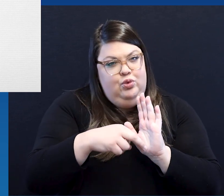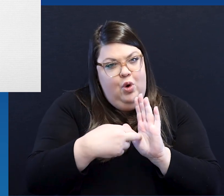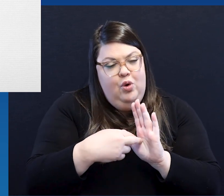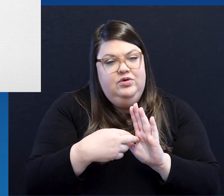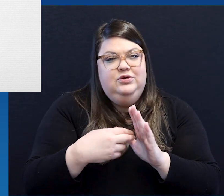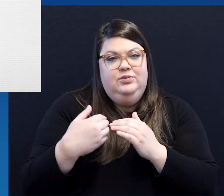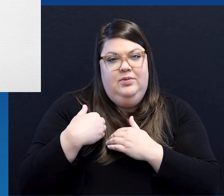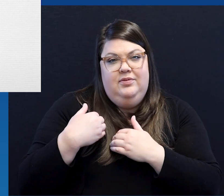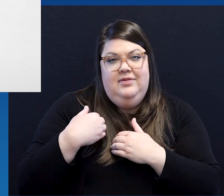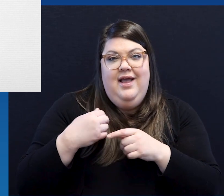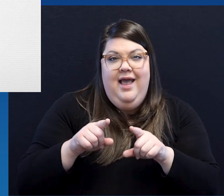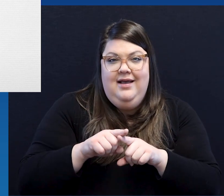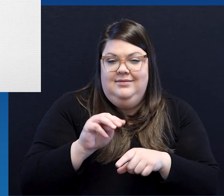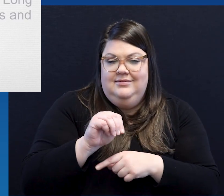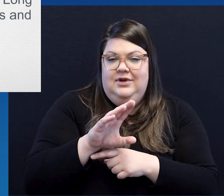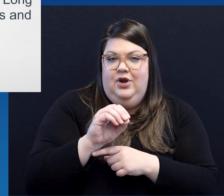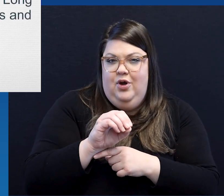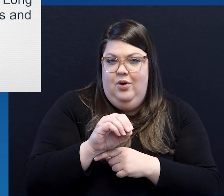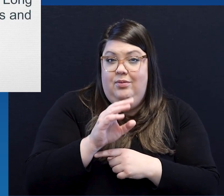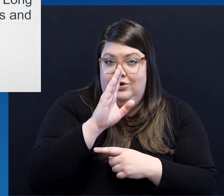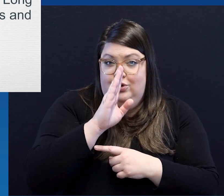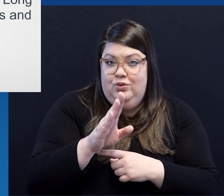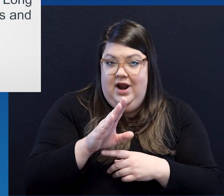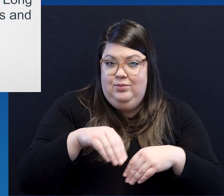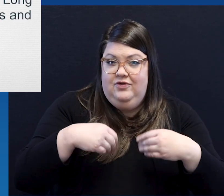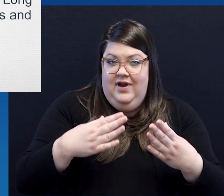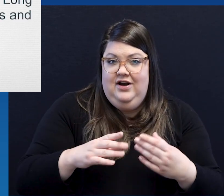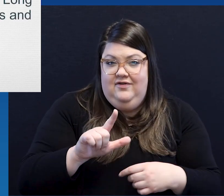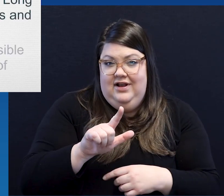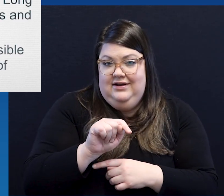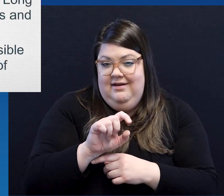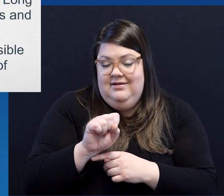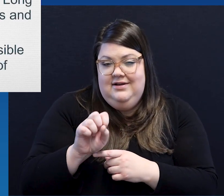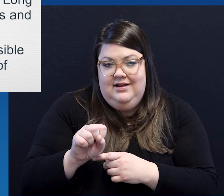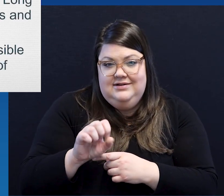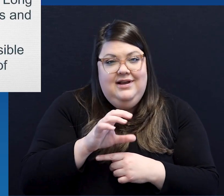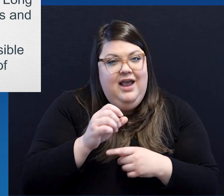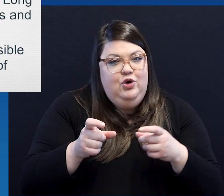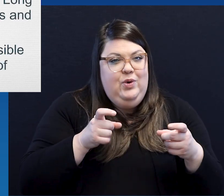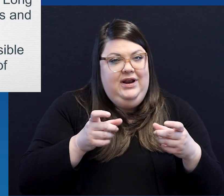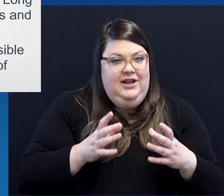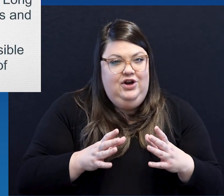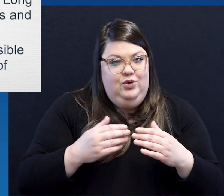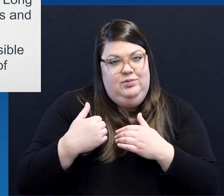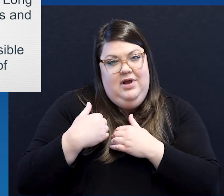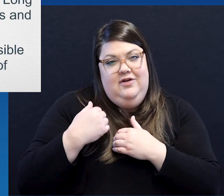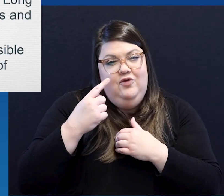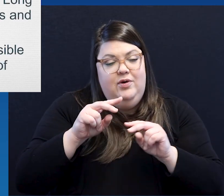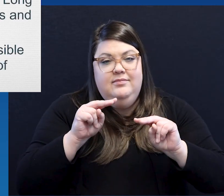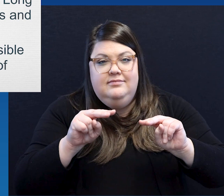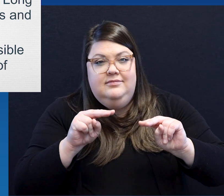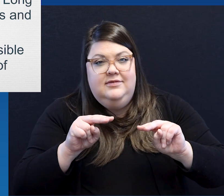a contract between AHCCCS and DES/DDD provides the framework for DDD's roles and responsibilities